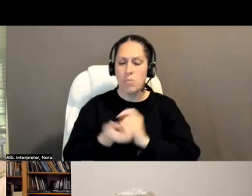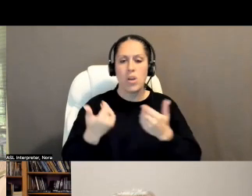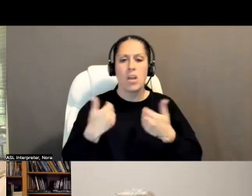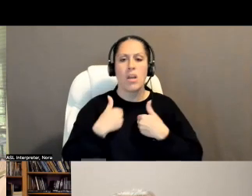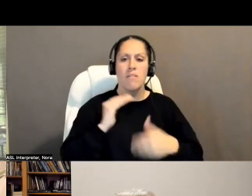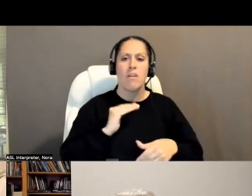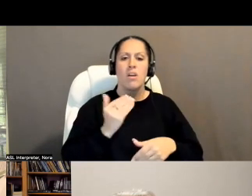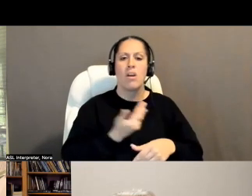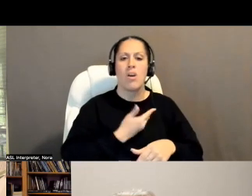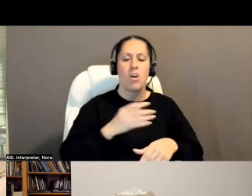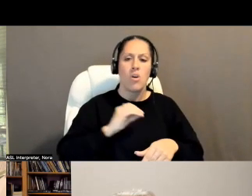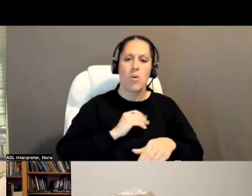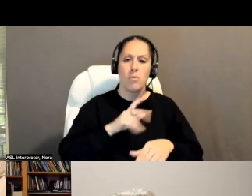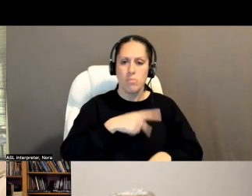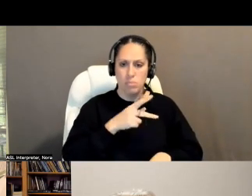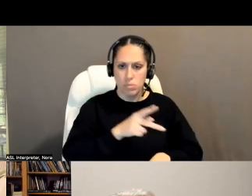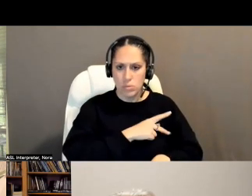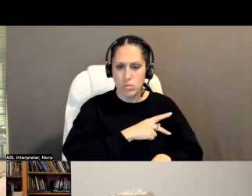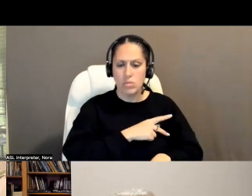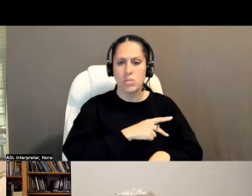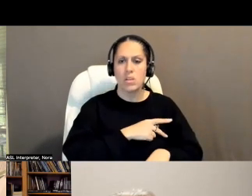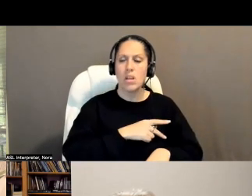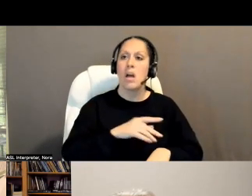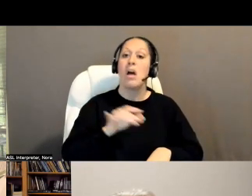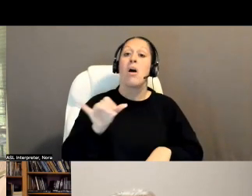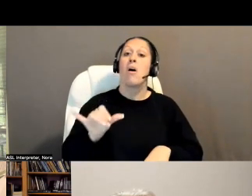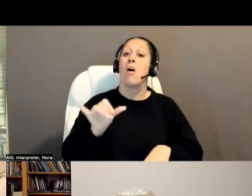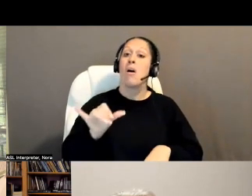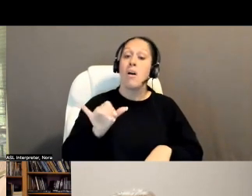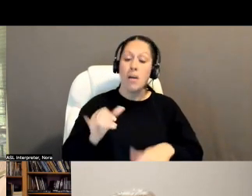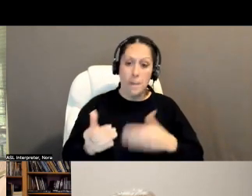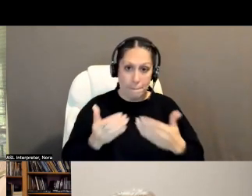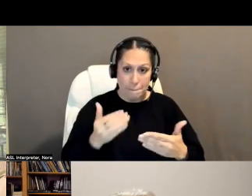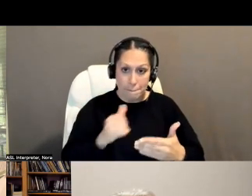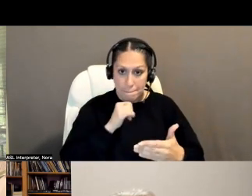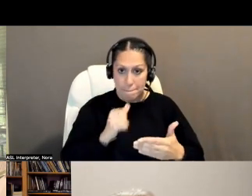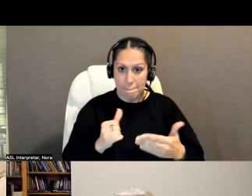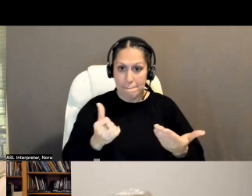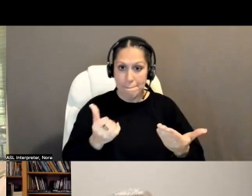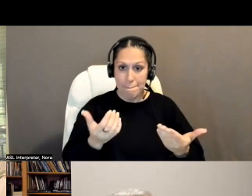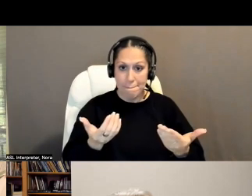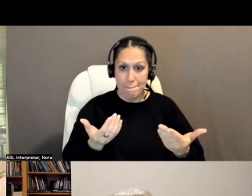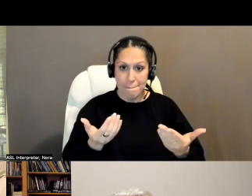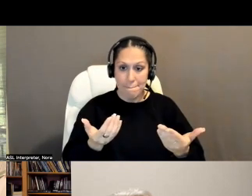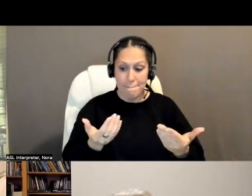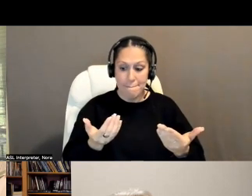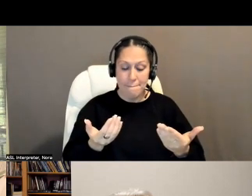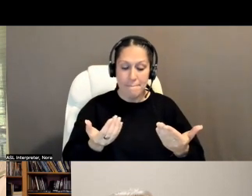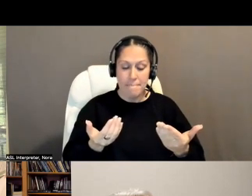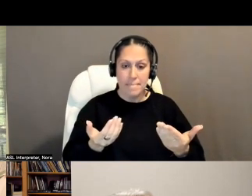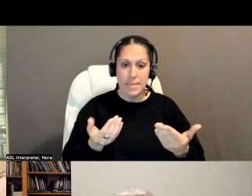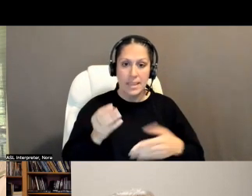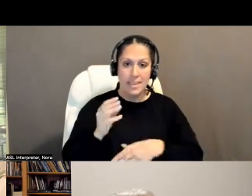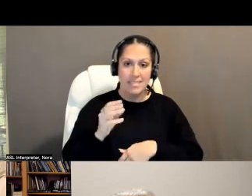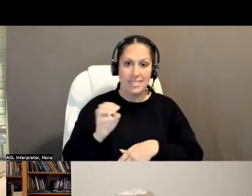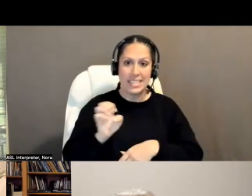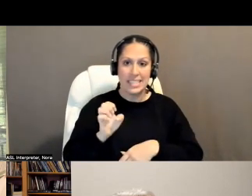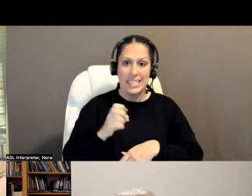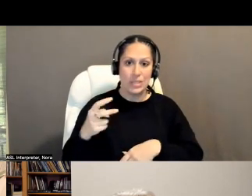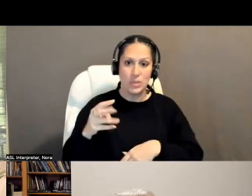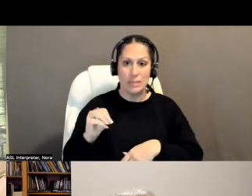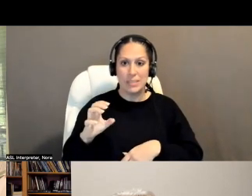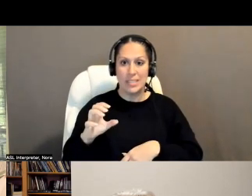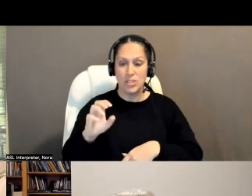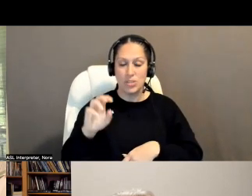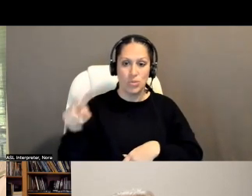own personal "Aha!" moments, and it might not be E equals M C squared. But there's still